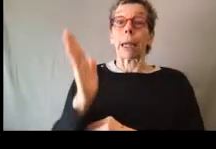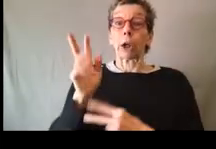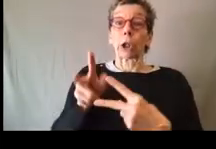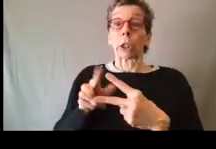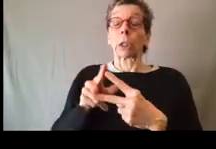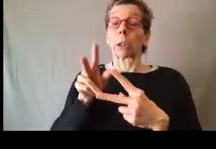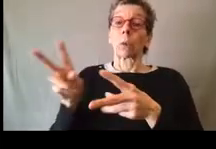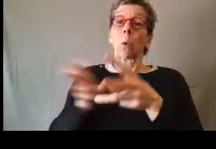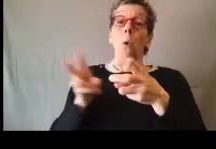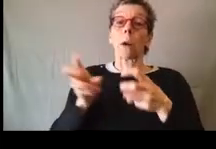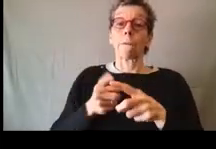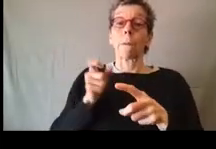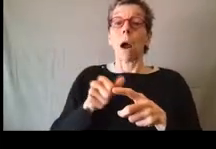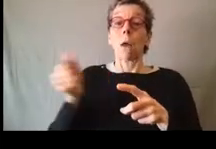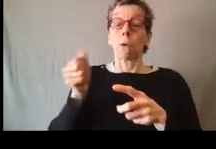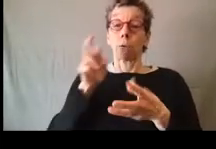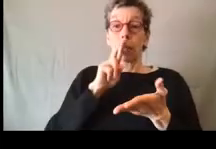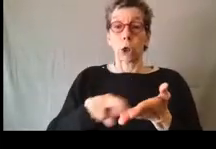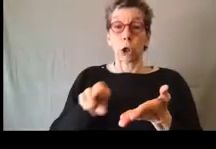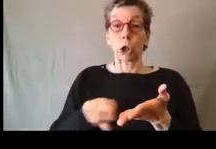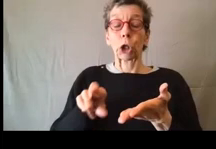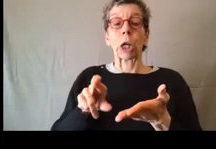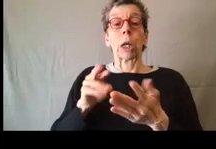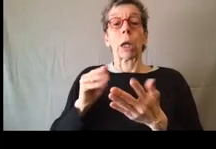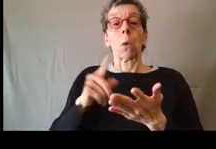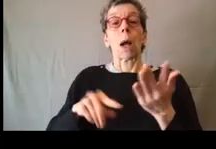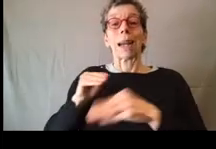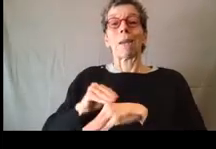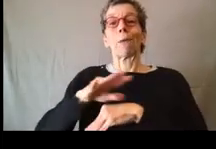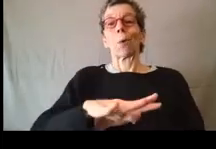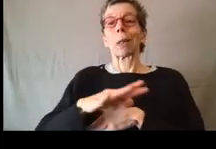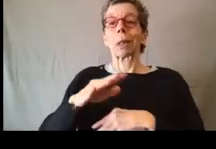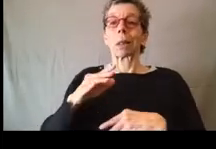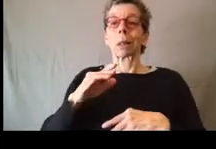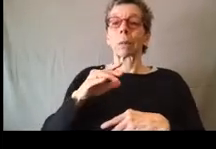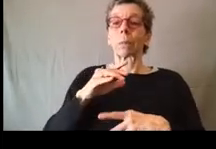identifying with multiple factors that influence the employer to hire and accommodate qualified